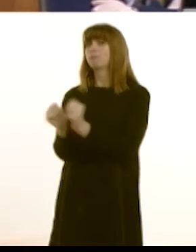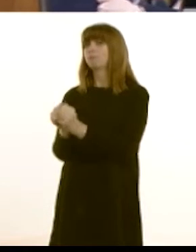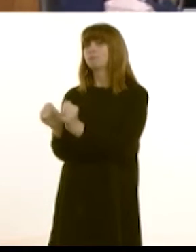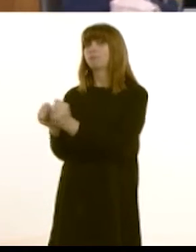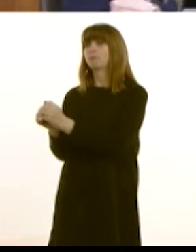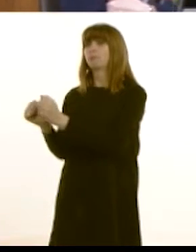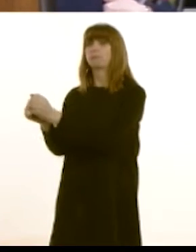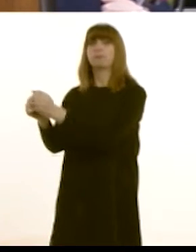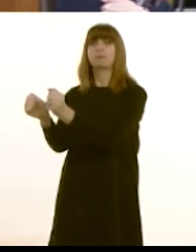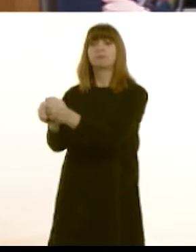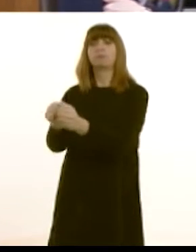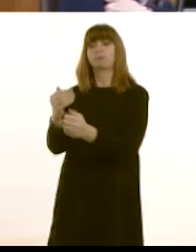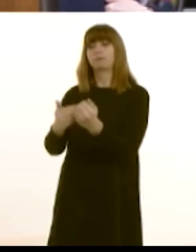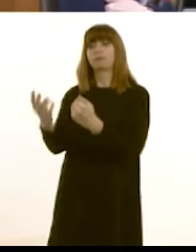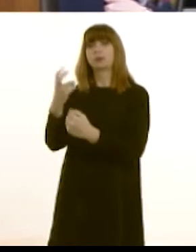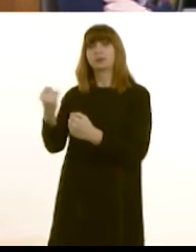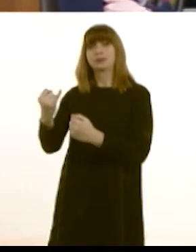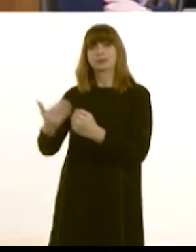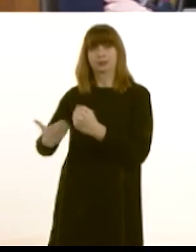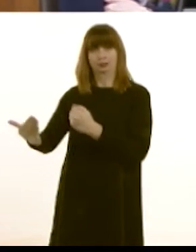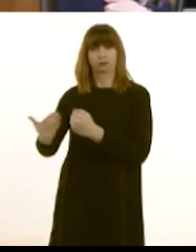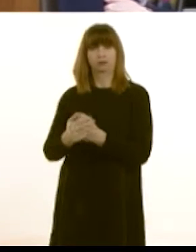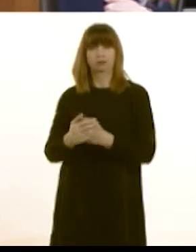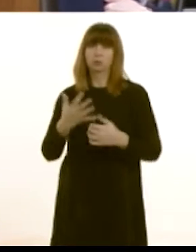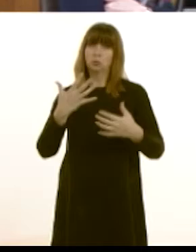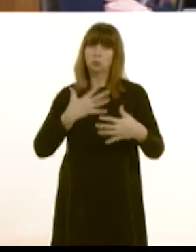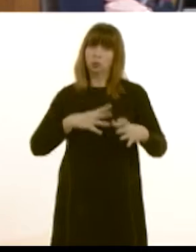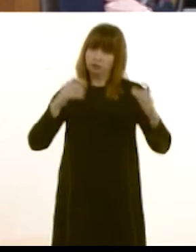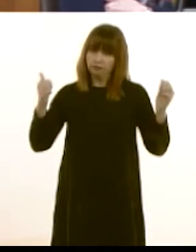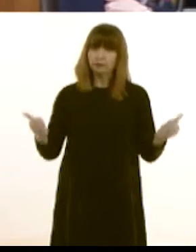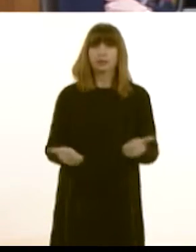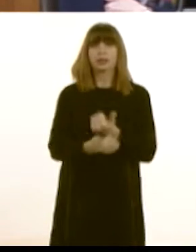We want to see the conclusion of the whole programme before weíre in a position to reflect